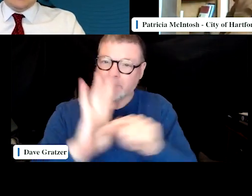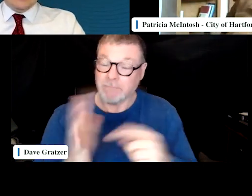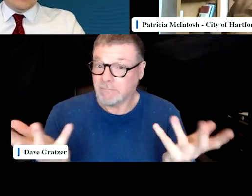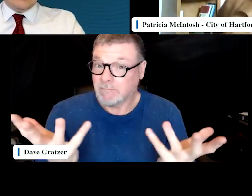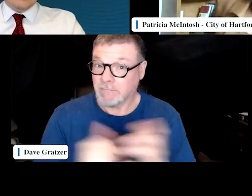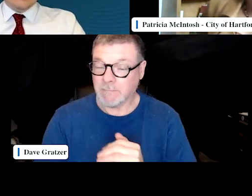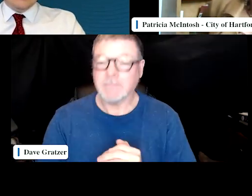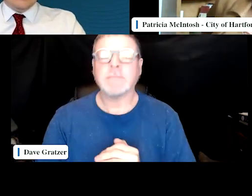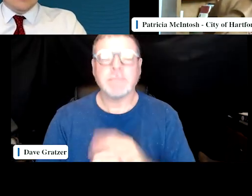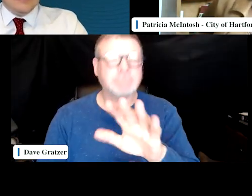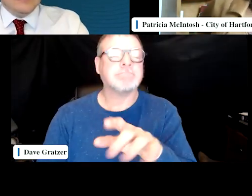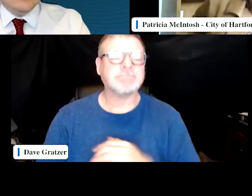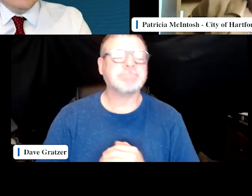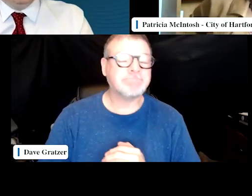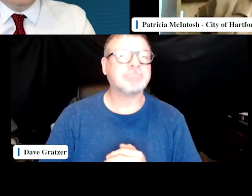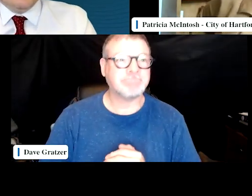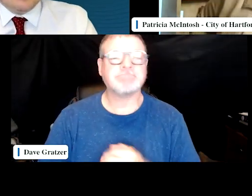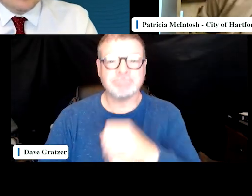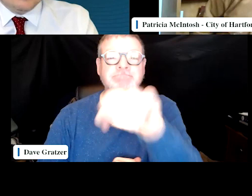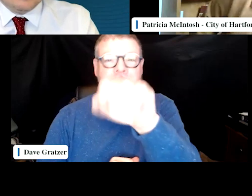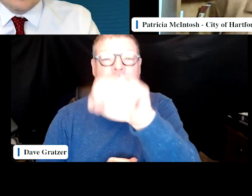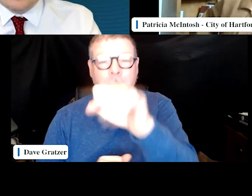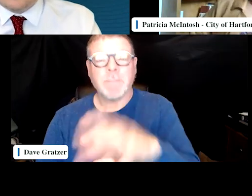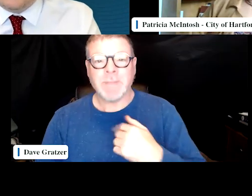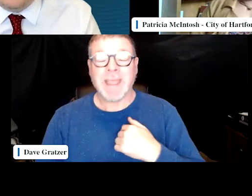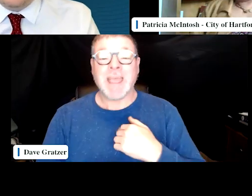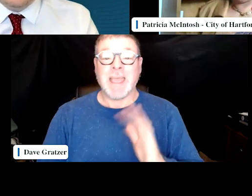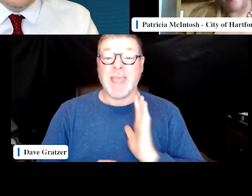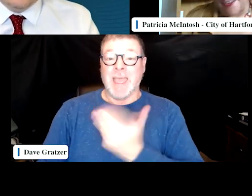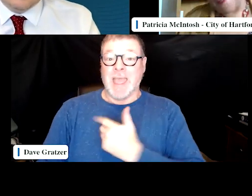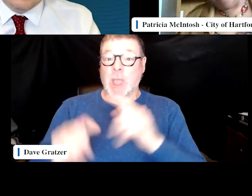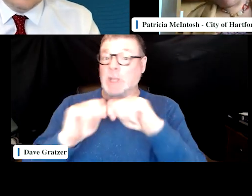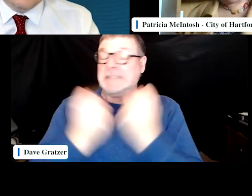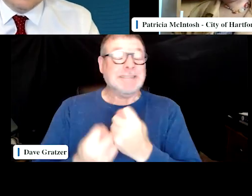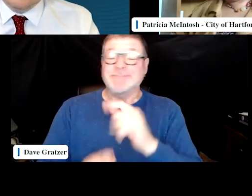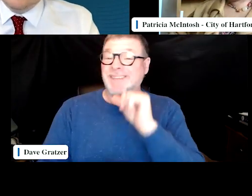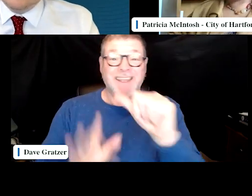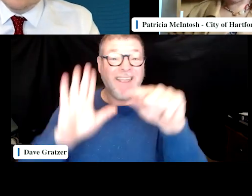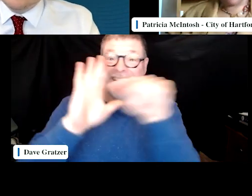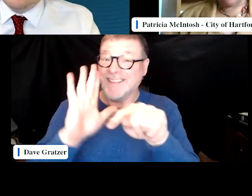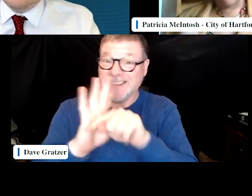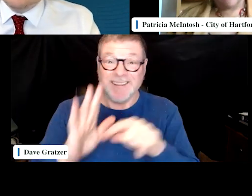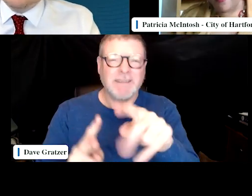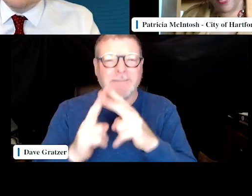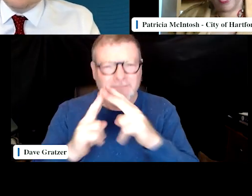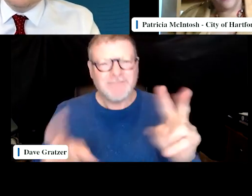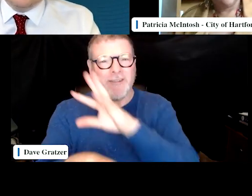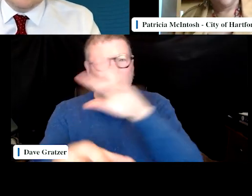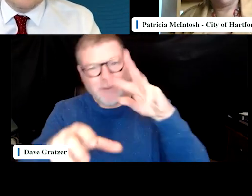How to sway the naysayers? Our law enforcement team was not the naysayers, they were very engaged from the very beginning.